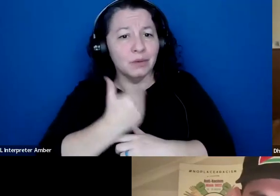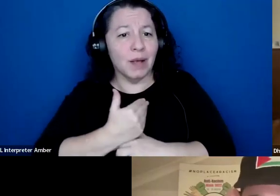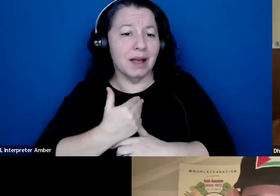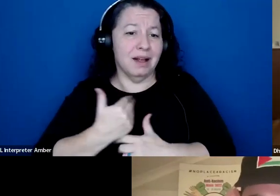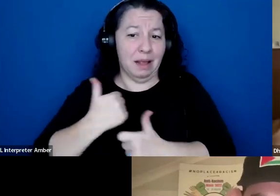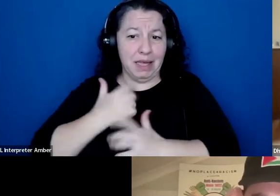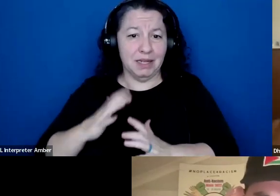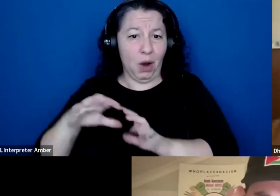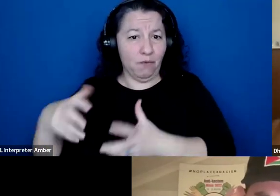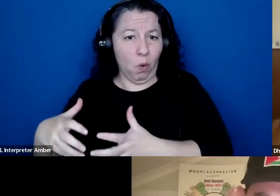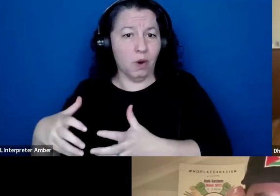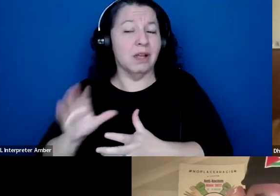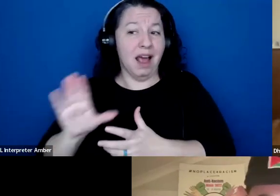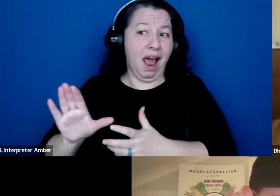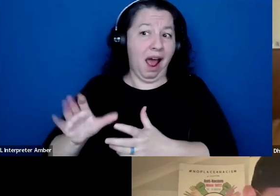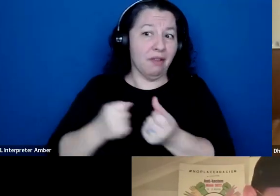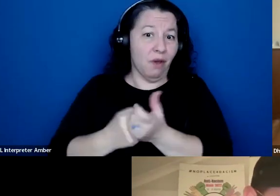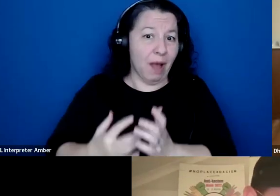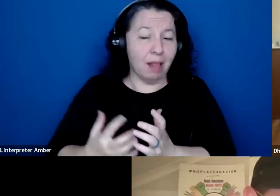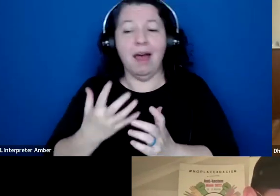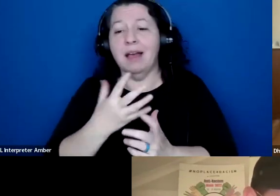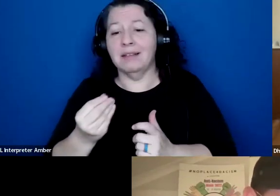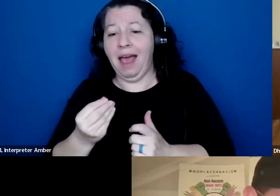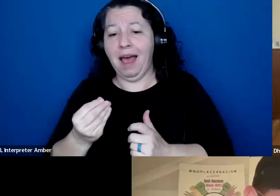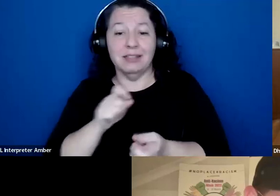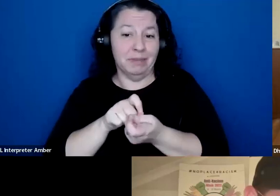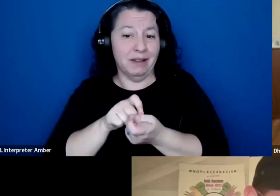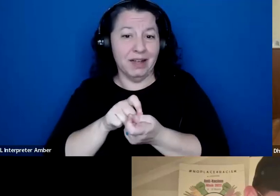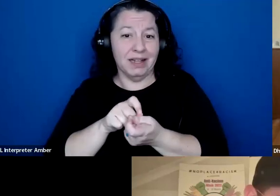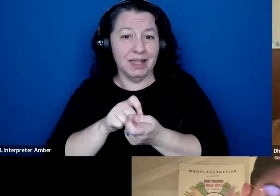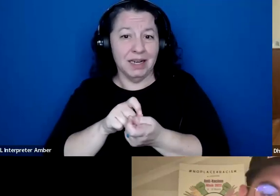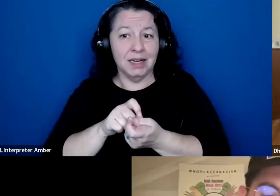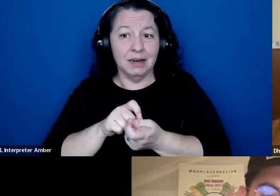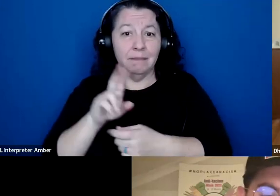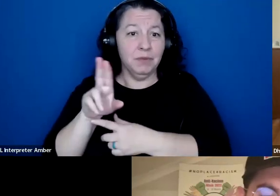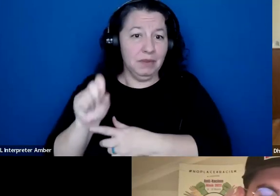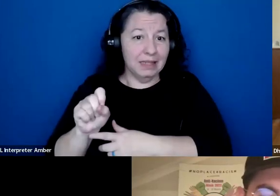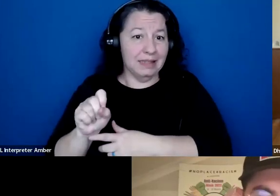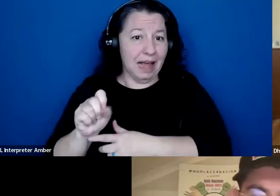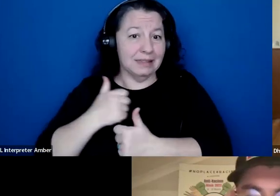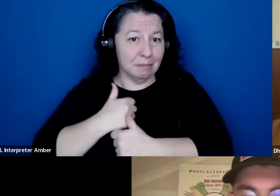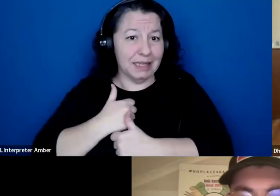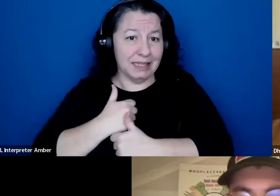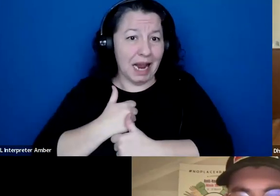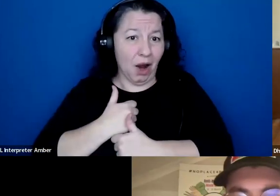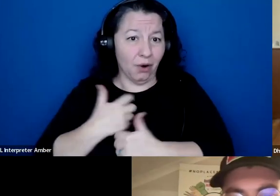and of the allies and specifically the imperialist U.S. military machinery and